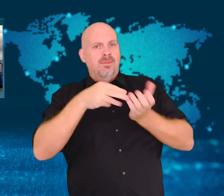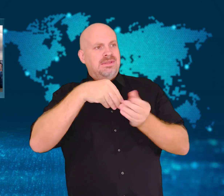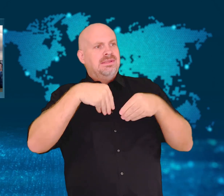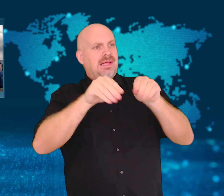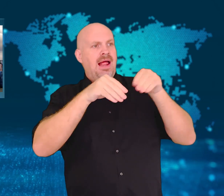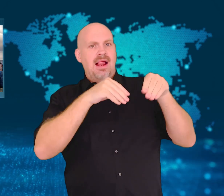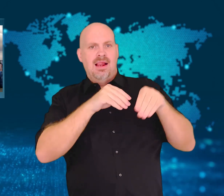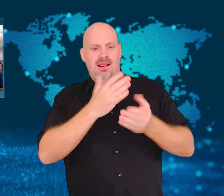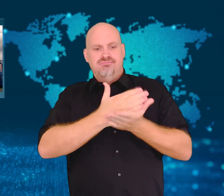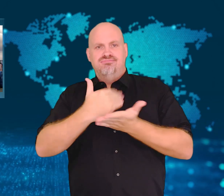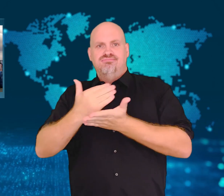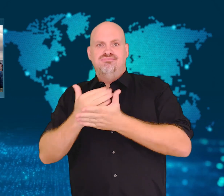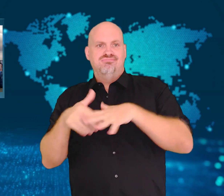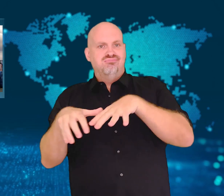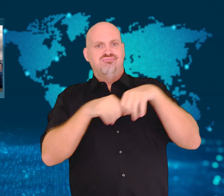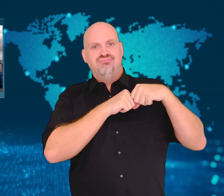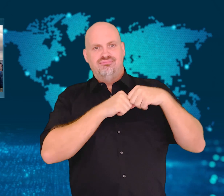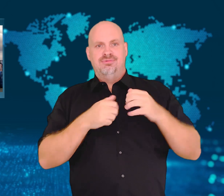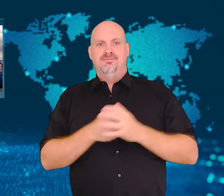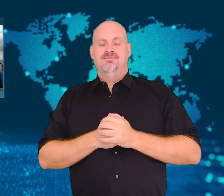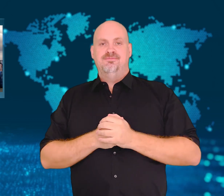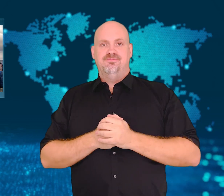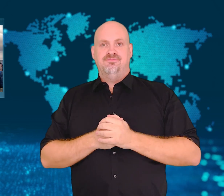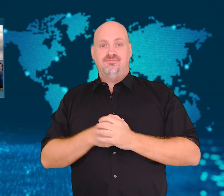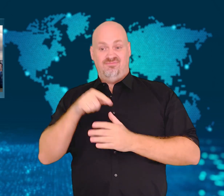held by the state and by private groups.